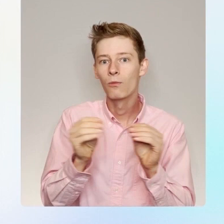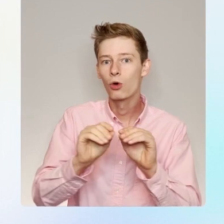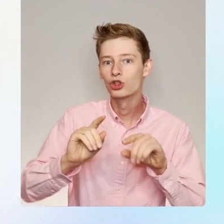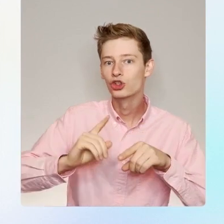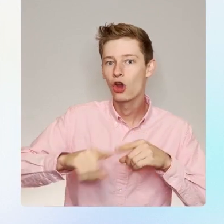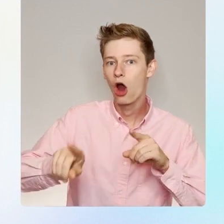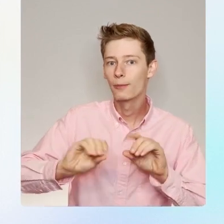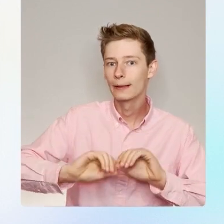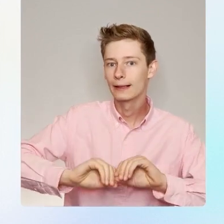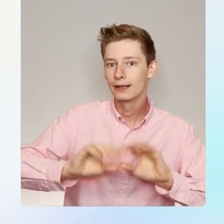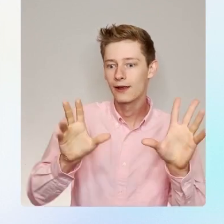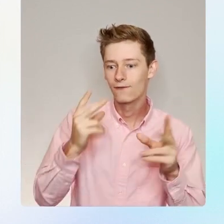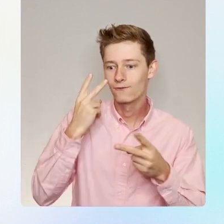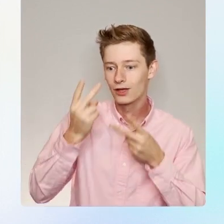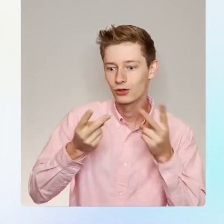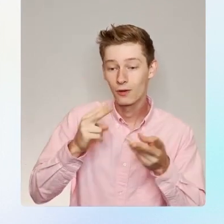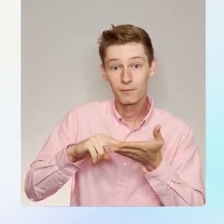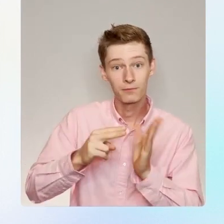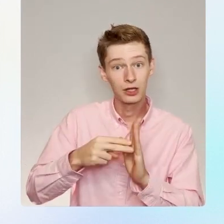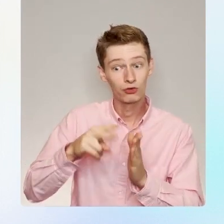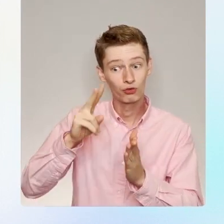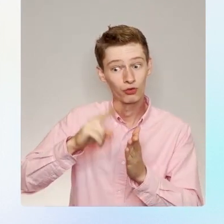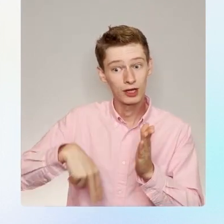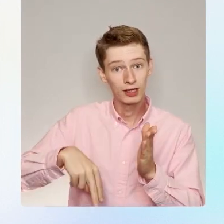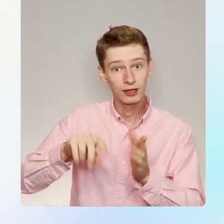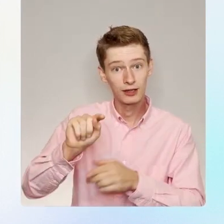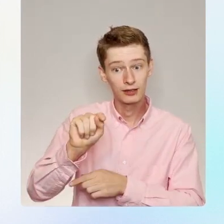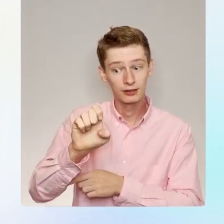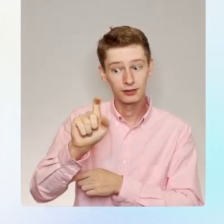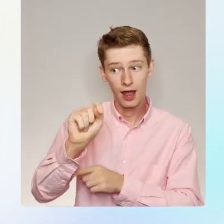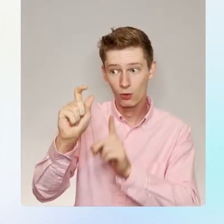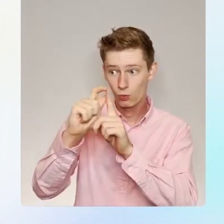which makes reading text in VR a lot easier.